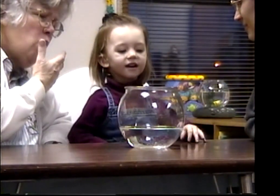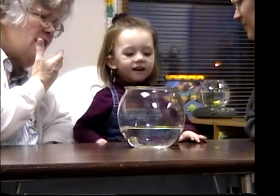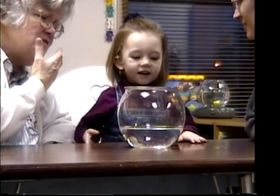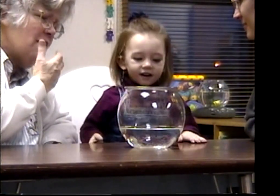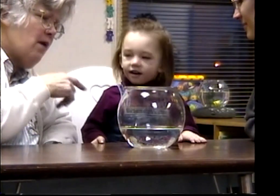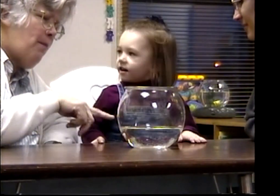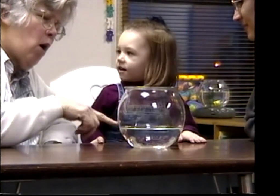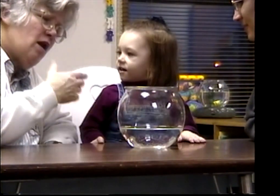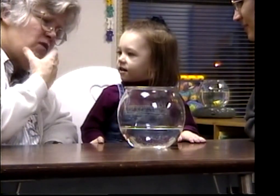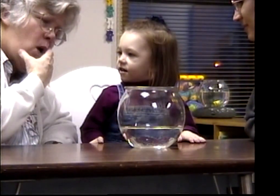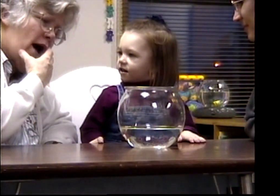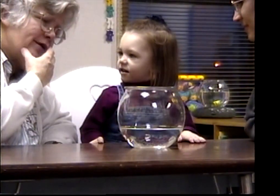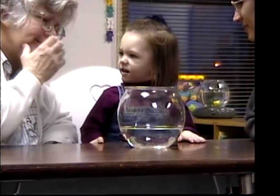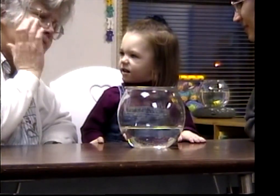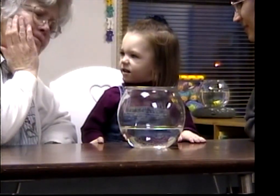"Who lives in the bowl of water?"